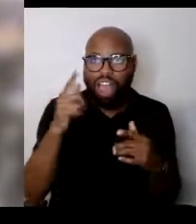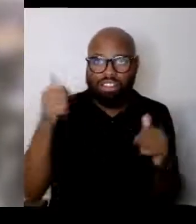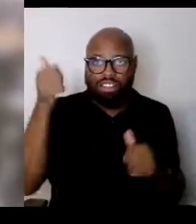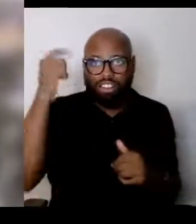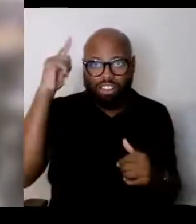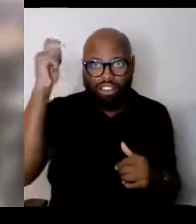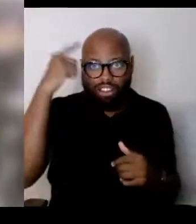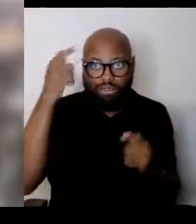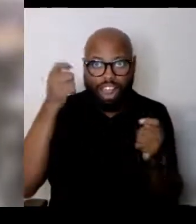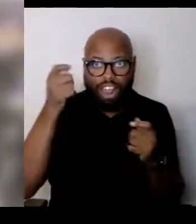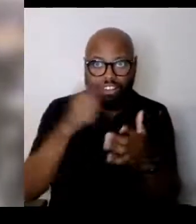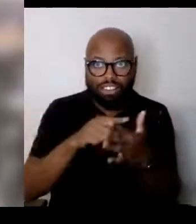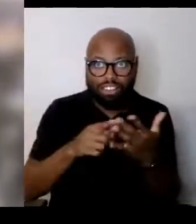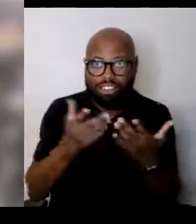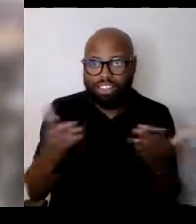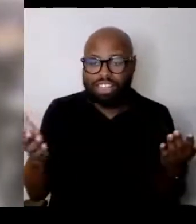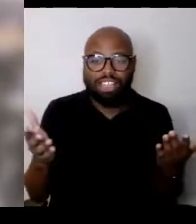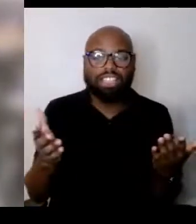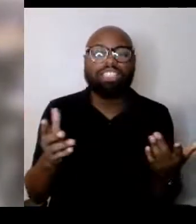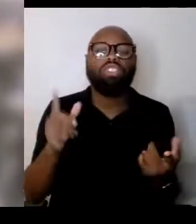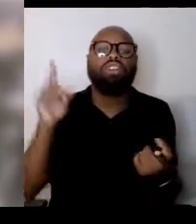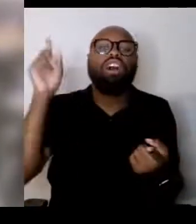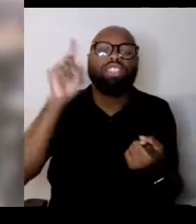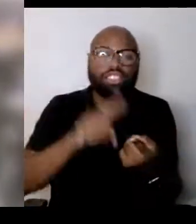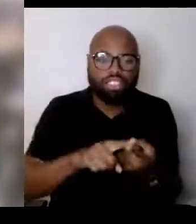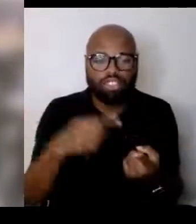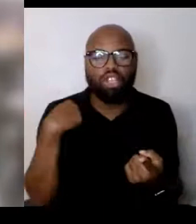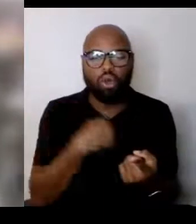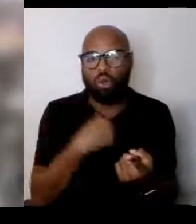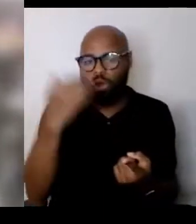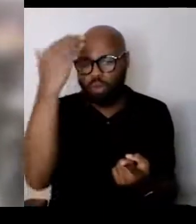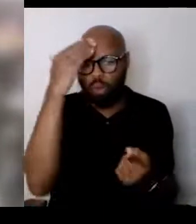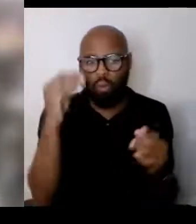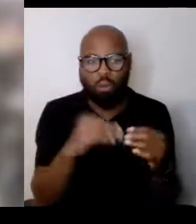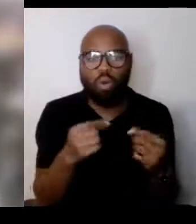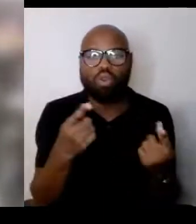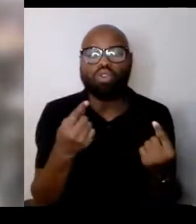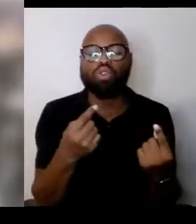So until we know more to stay active and stay educated,